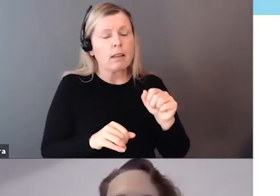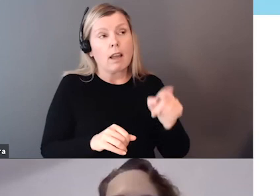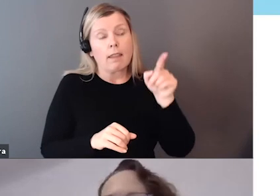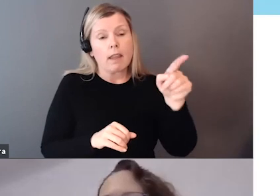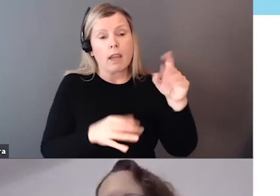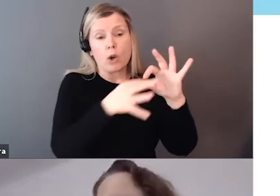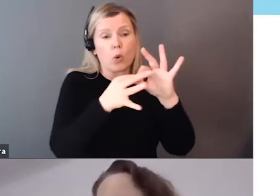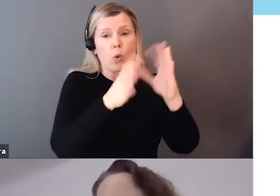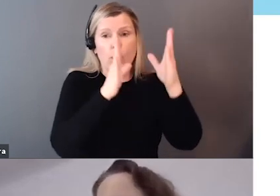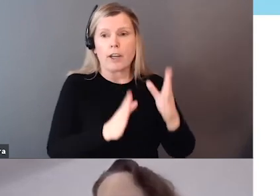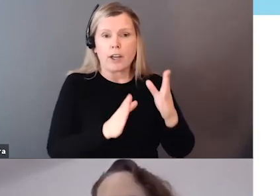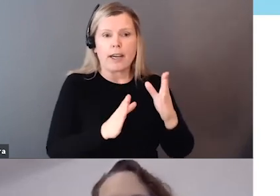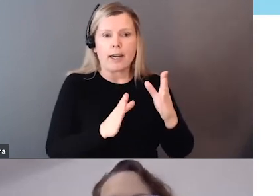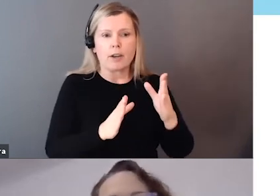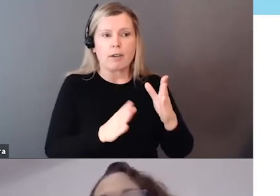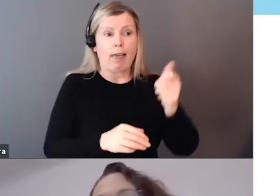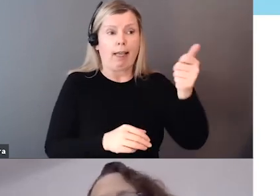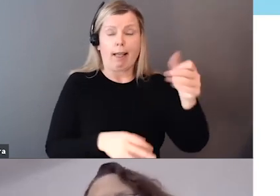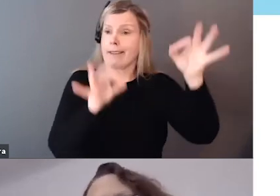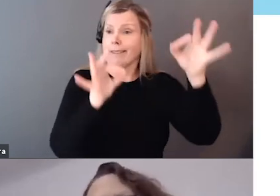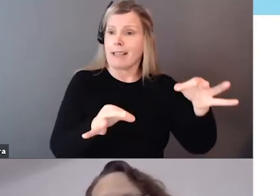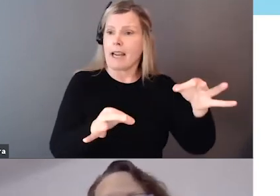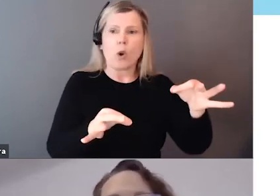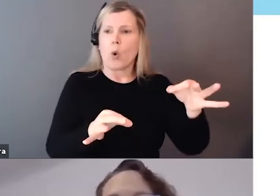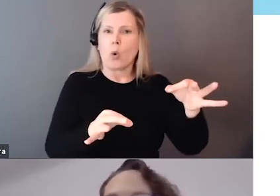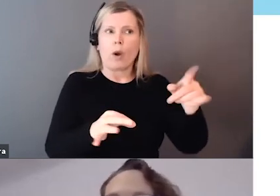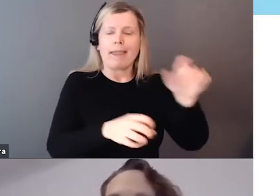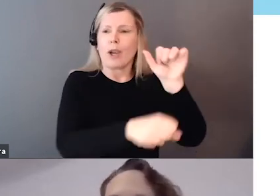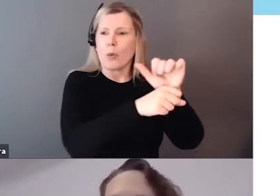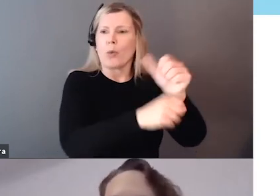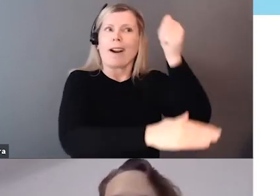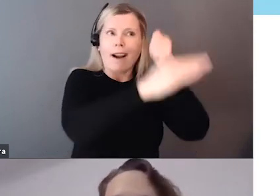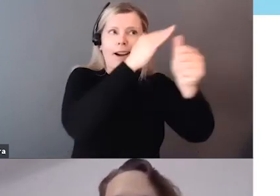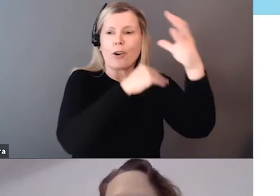independent operators. They're employees, they have managers, and they have performance targets.